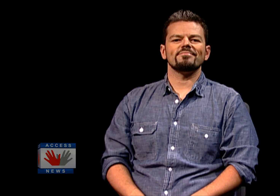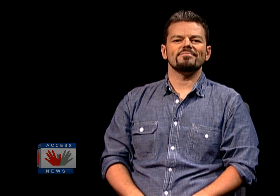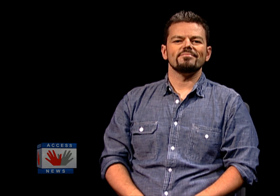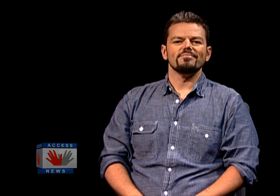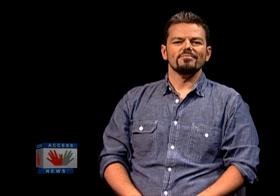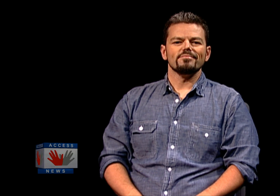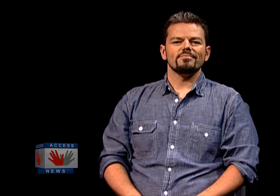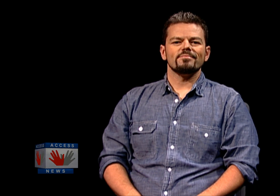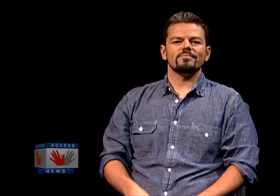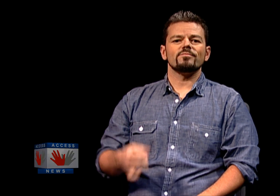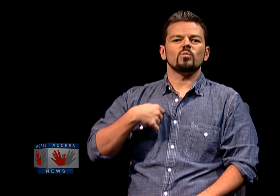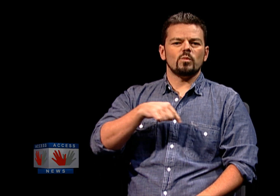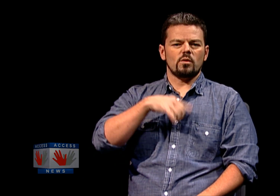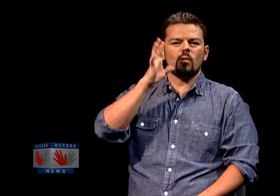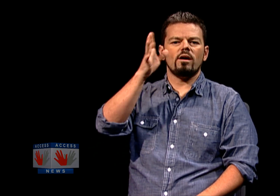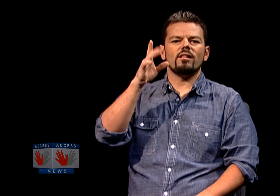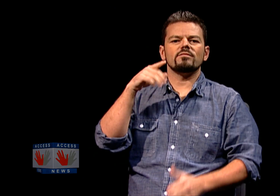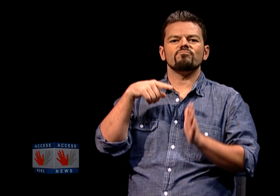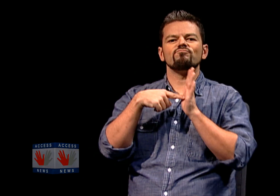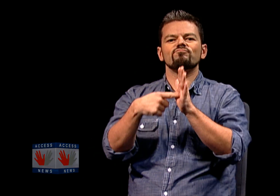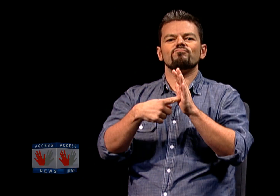TO PEACEFULLY RESOLVE DISPUTES.